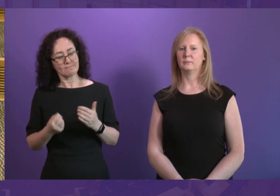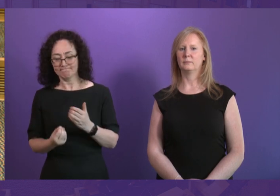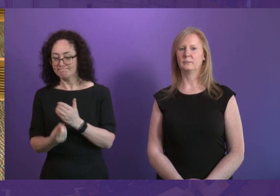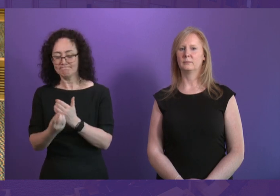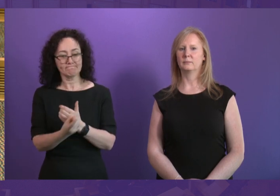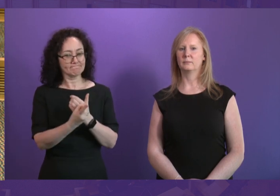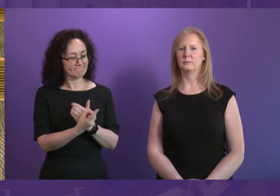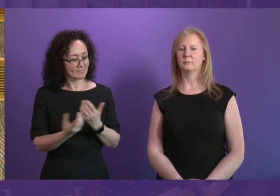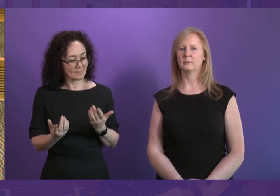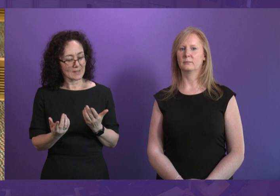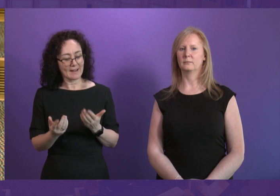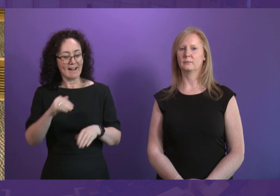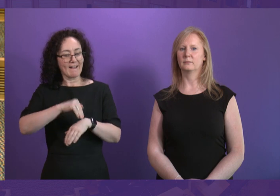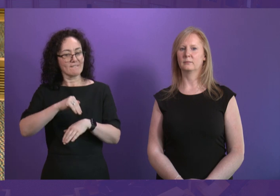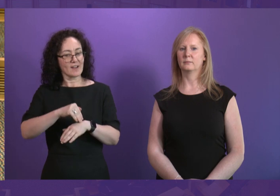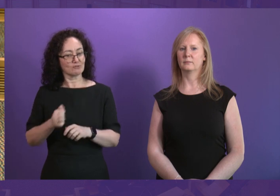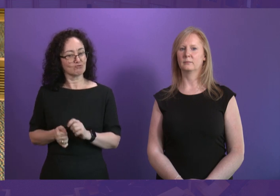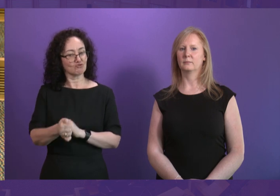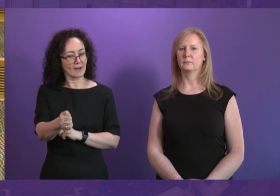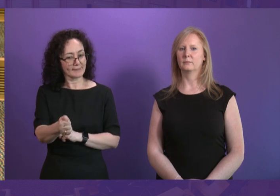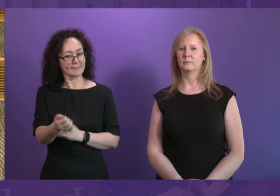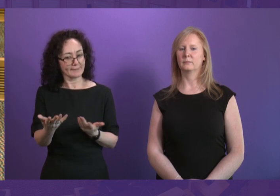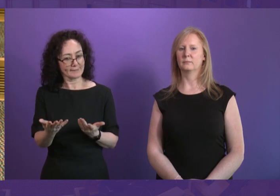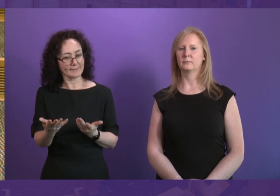renewal works in the Queen Street tunnel and delayed electrification works. The extent